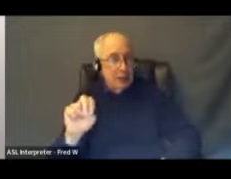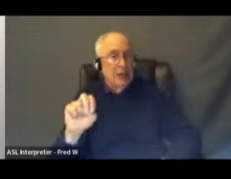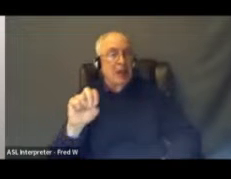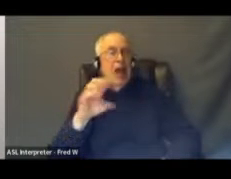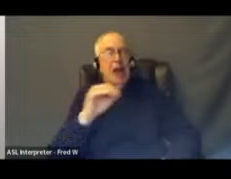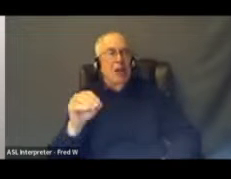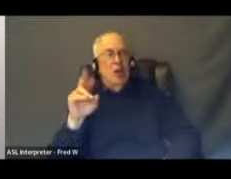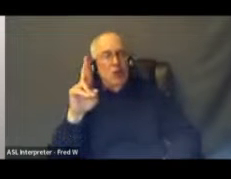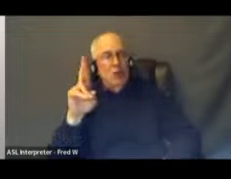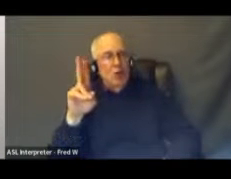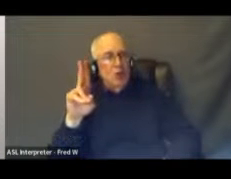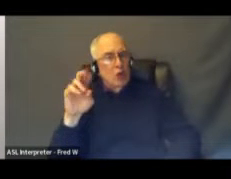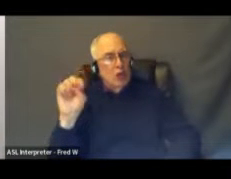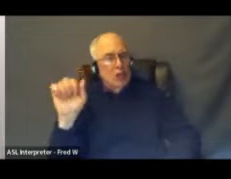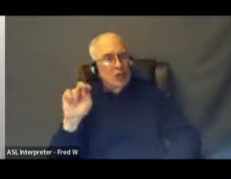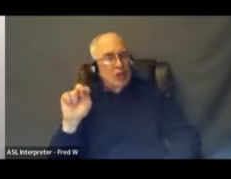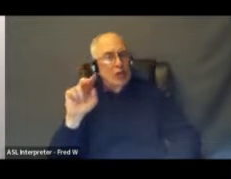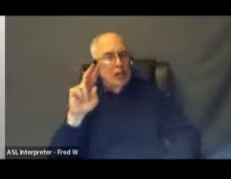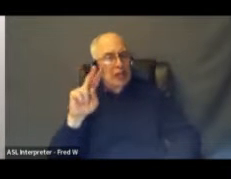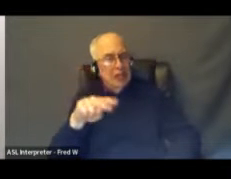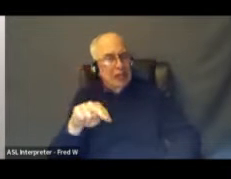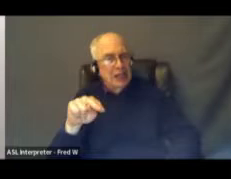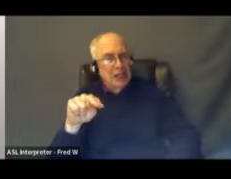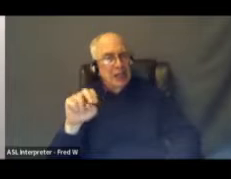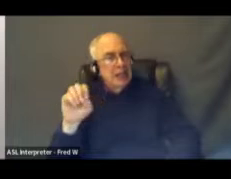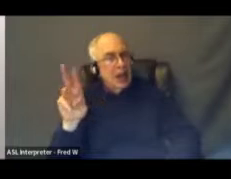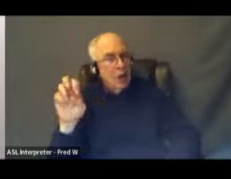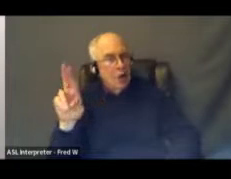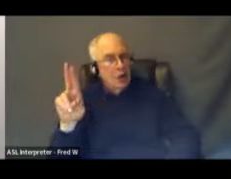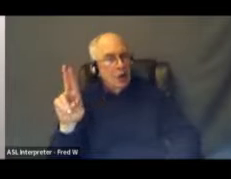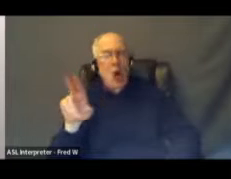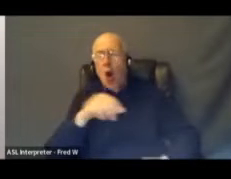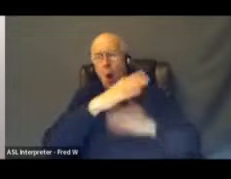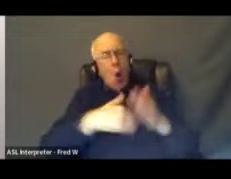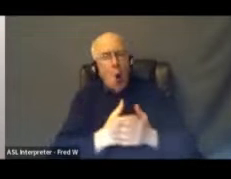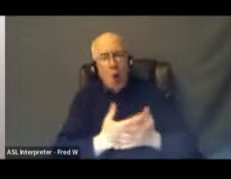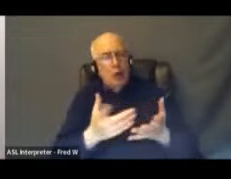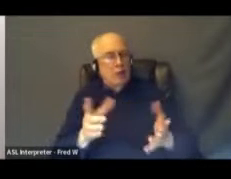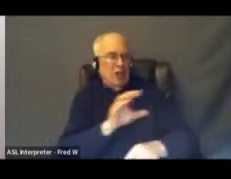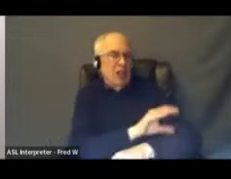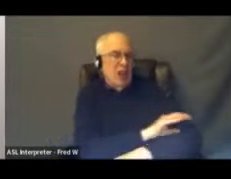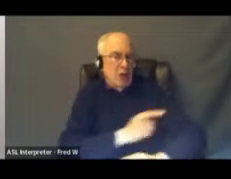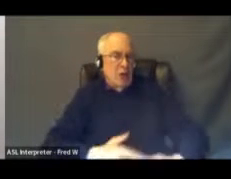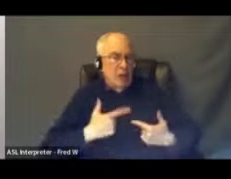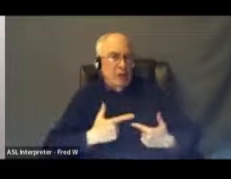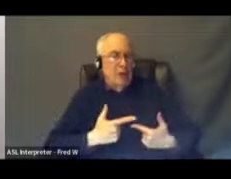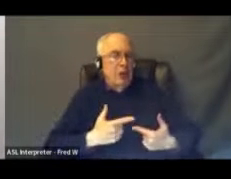individuals here in Colorado. And this supportive group are also the great individuals that assisted me in putting together